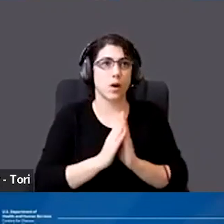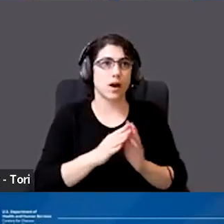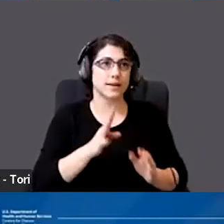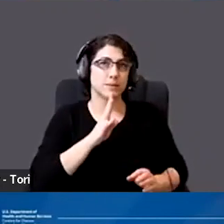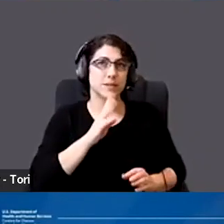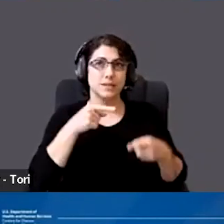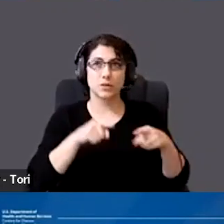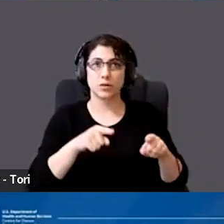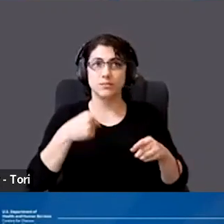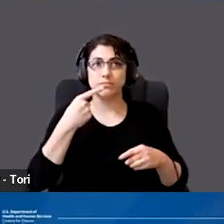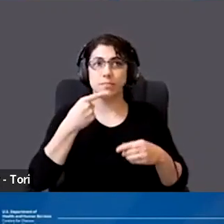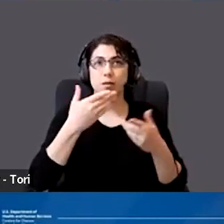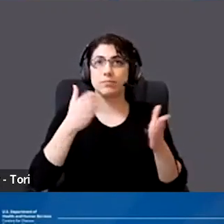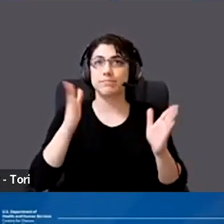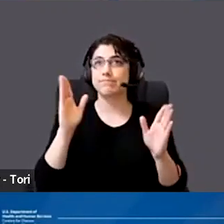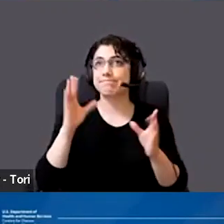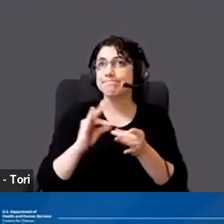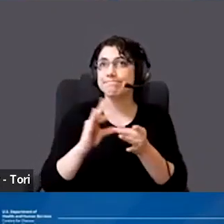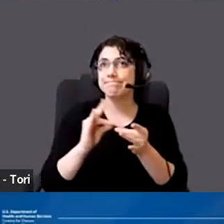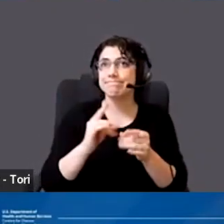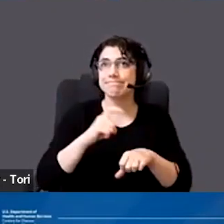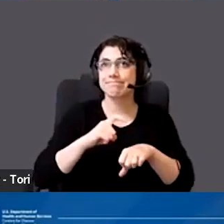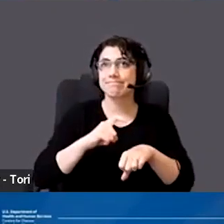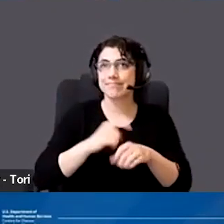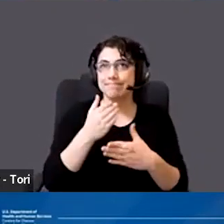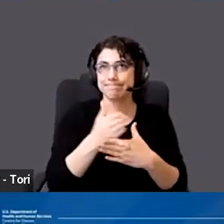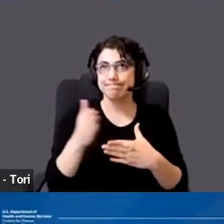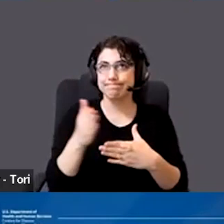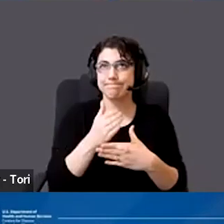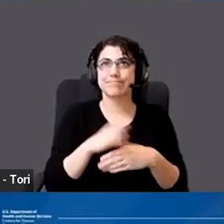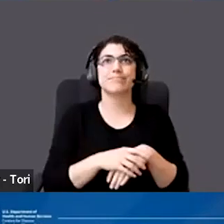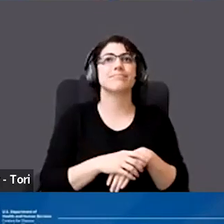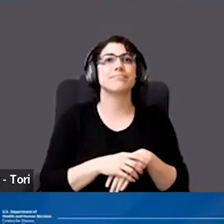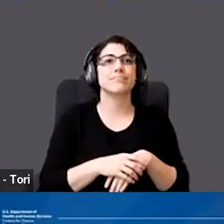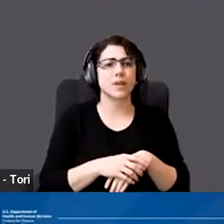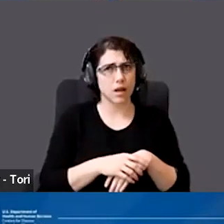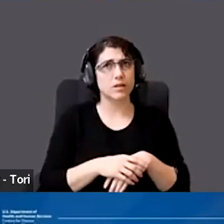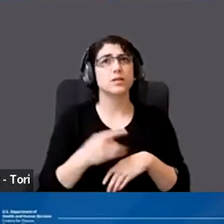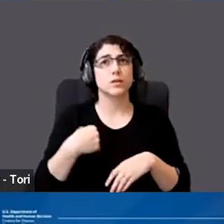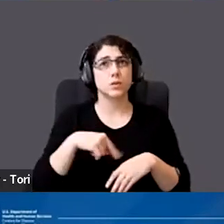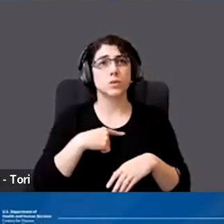comment period. Great. Thanks, John. And while obviously we encourage public comment and would